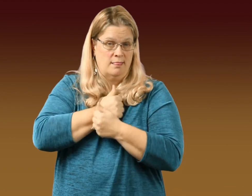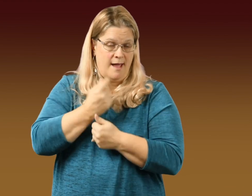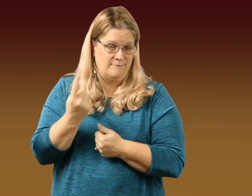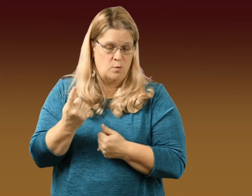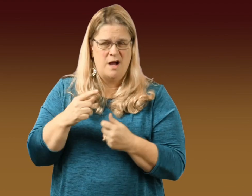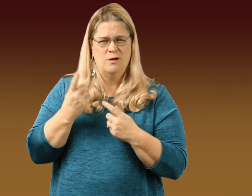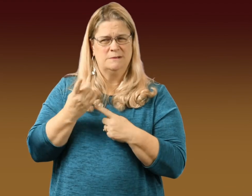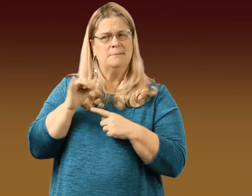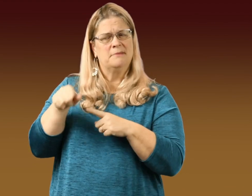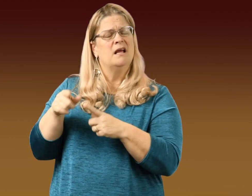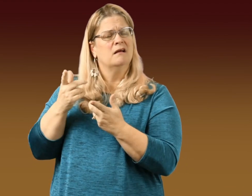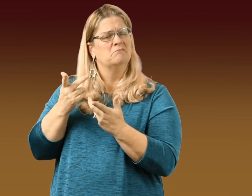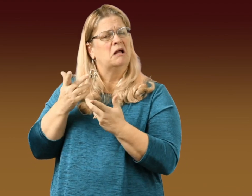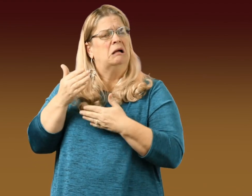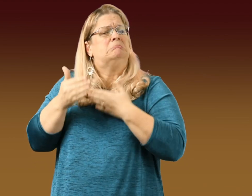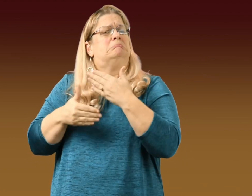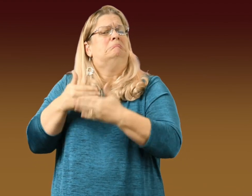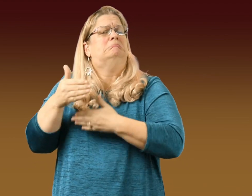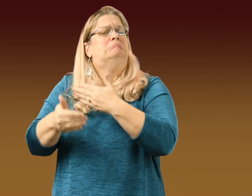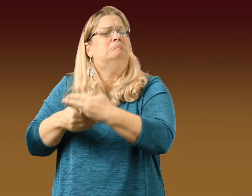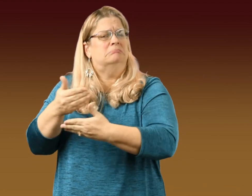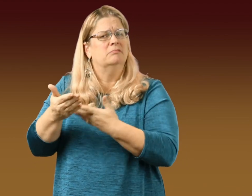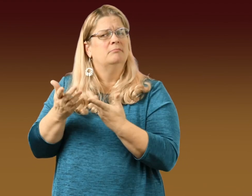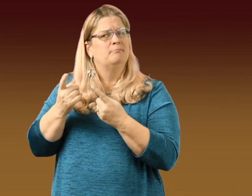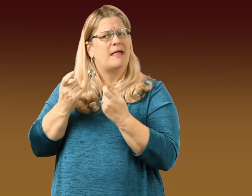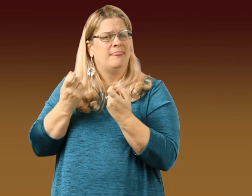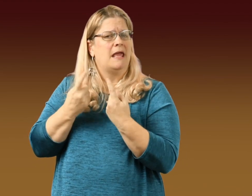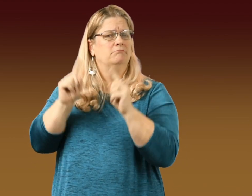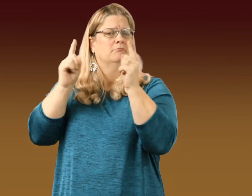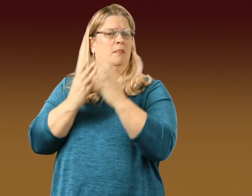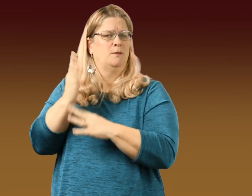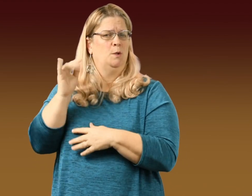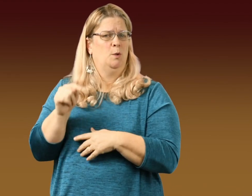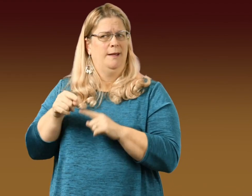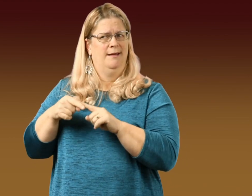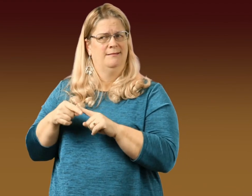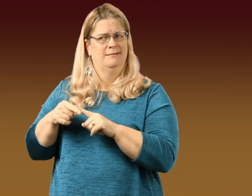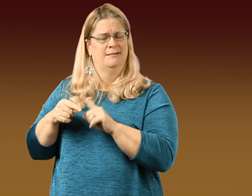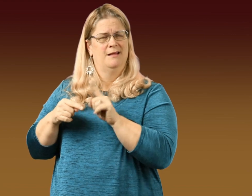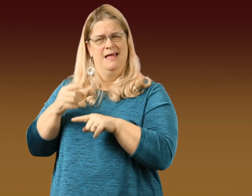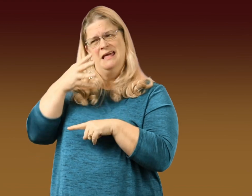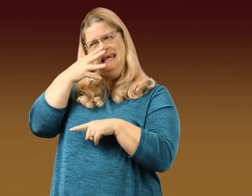or they've lost a loved one, they are able to go through it.